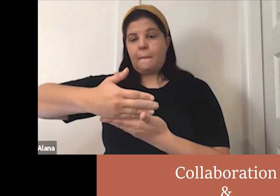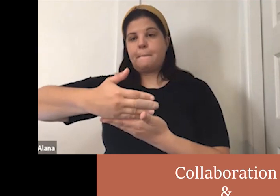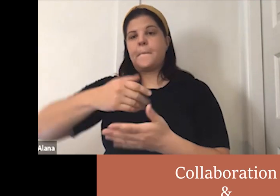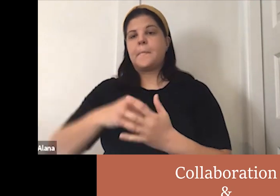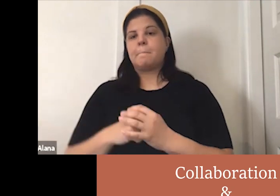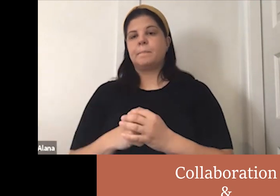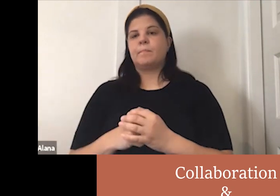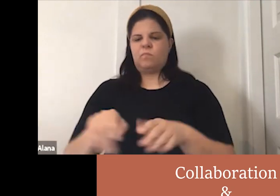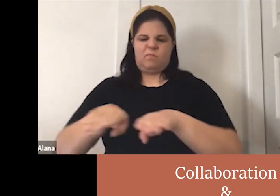a desk.